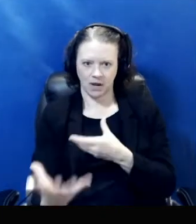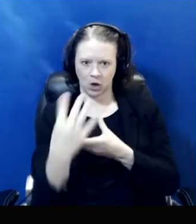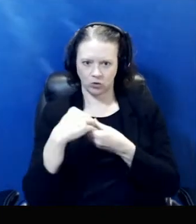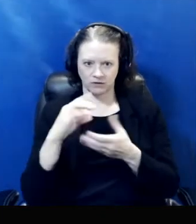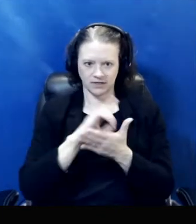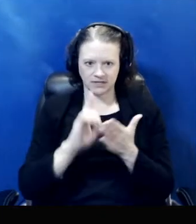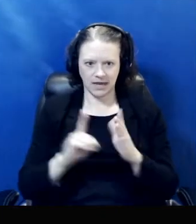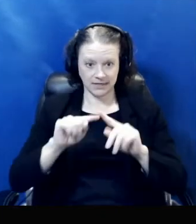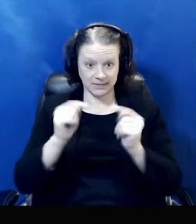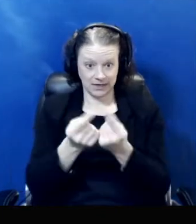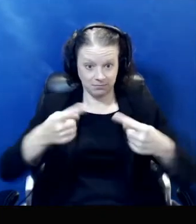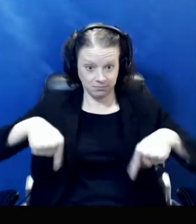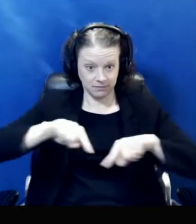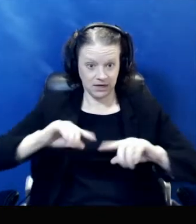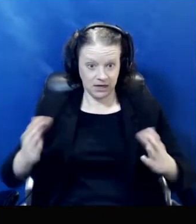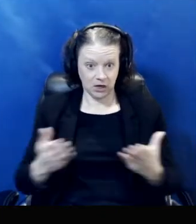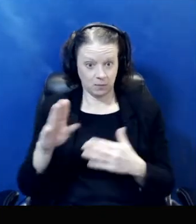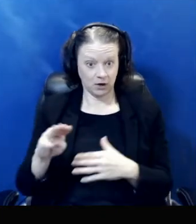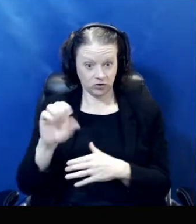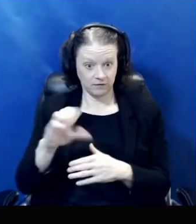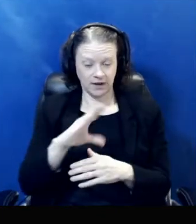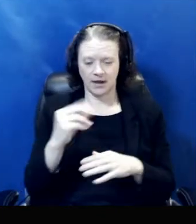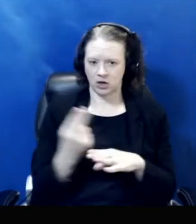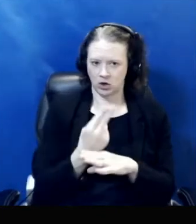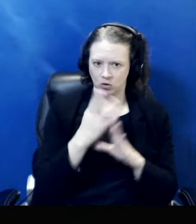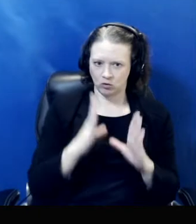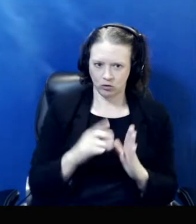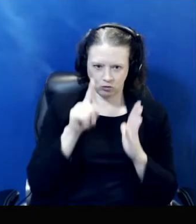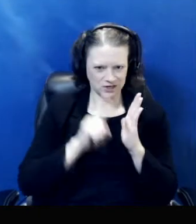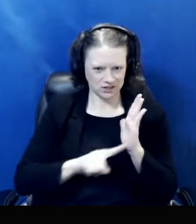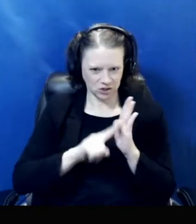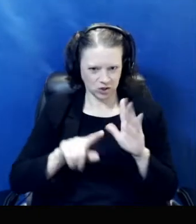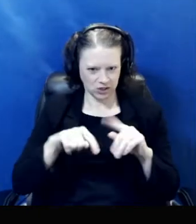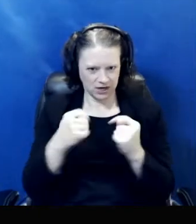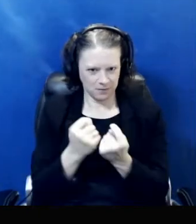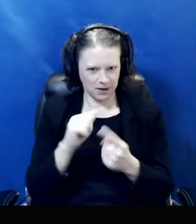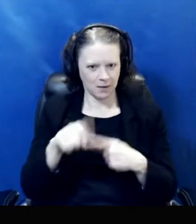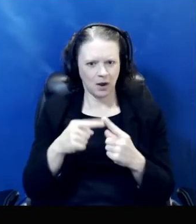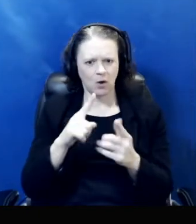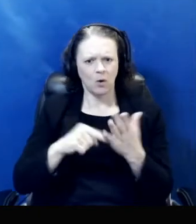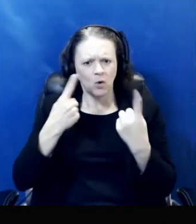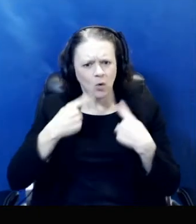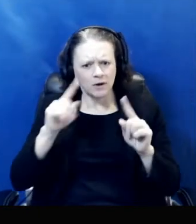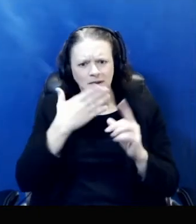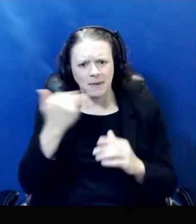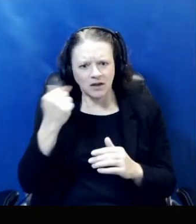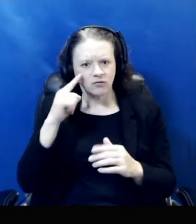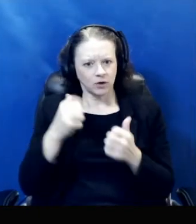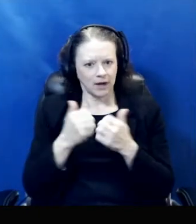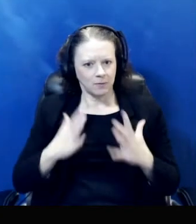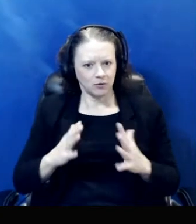our own user research team on what works best for gamers with disabilities. With all of that information,